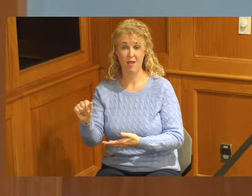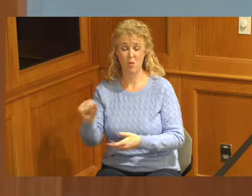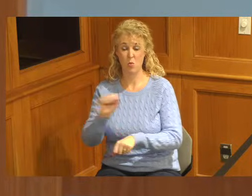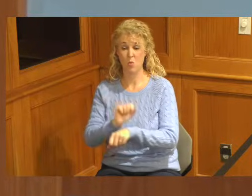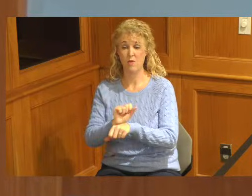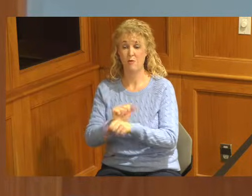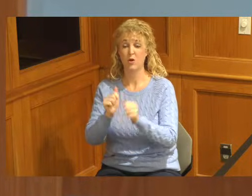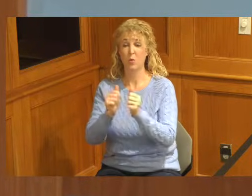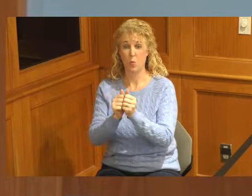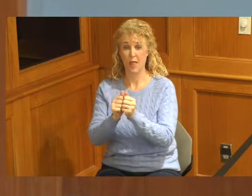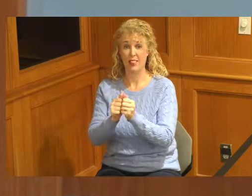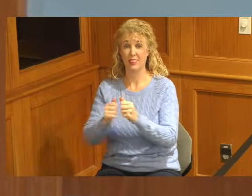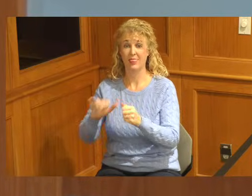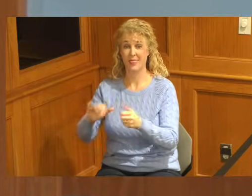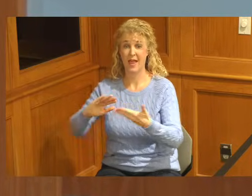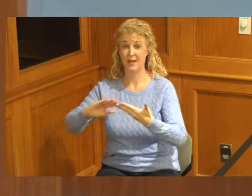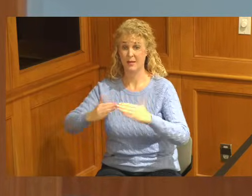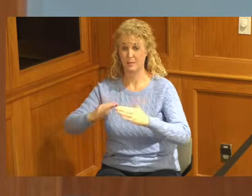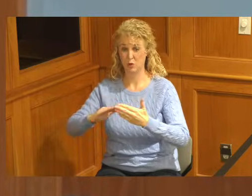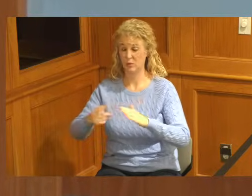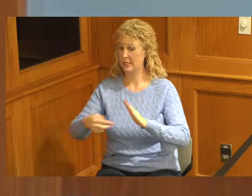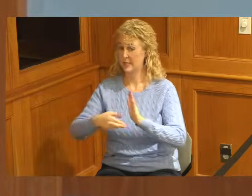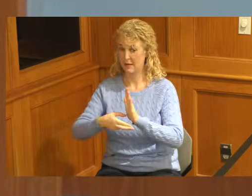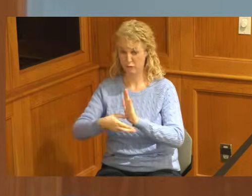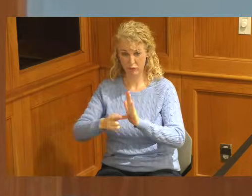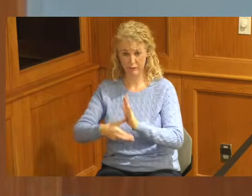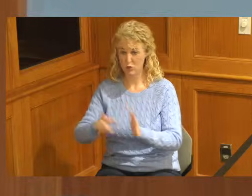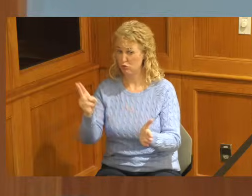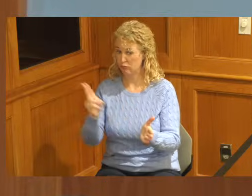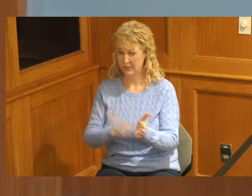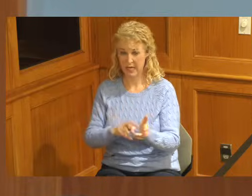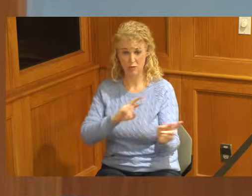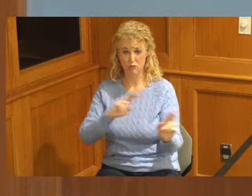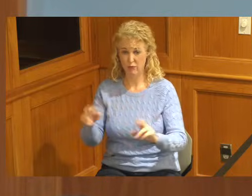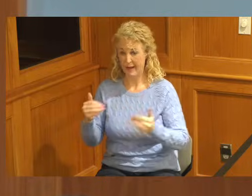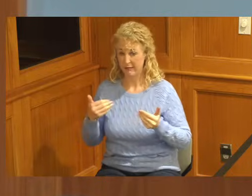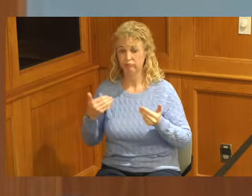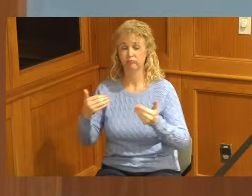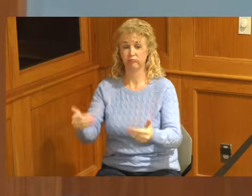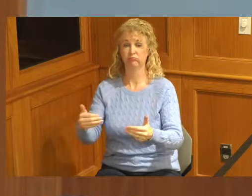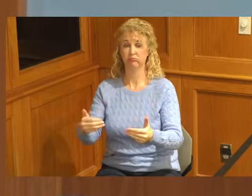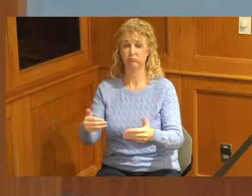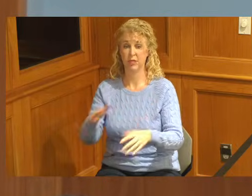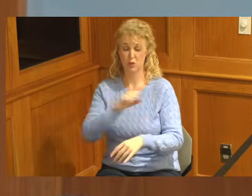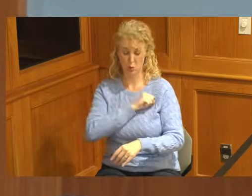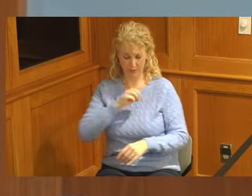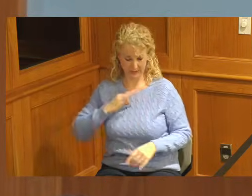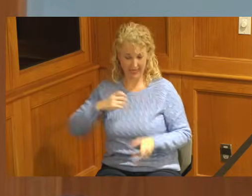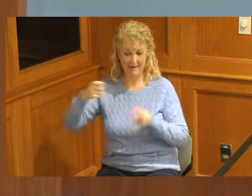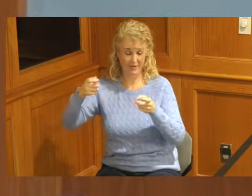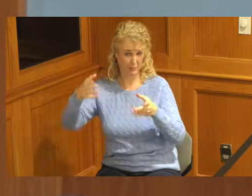Sharonville. they've reviewed it. They've signed it. um your staff has or the County Administration